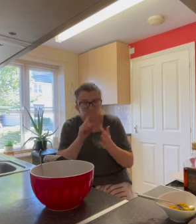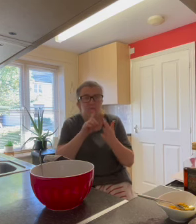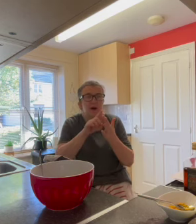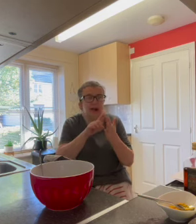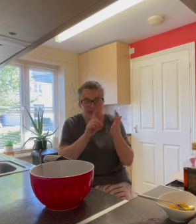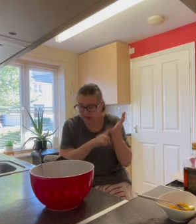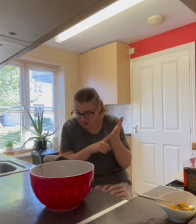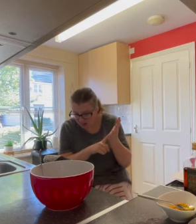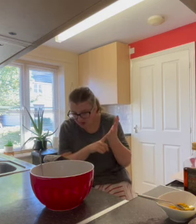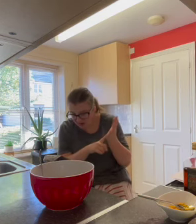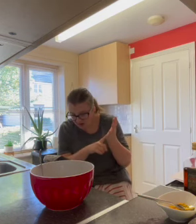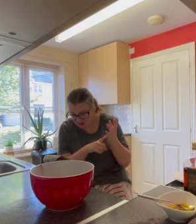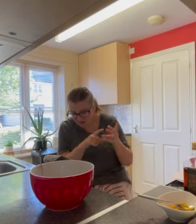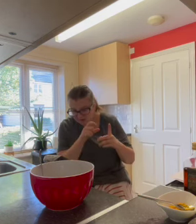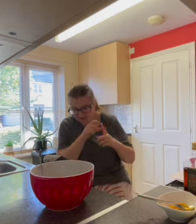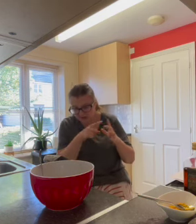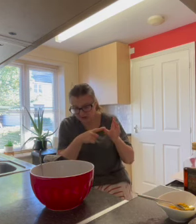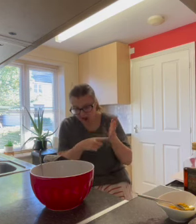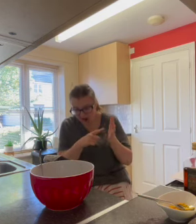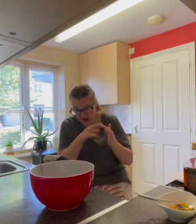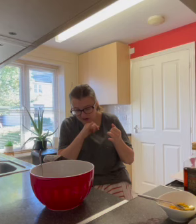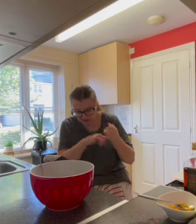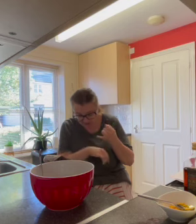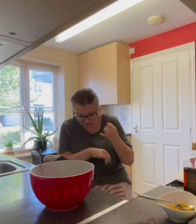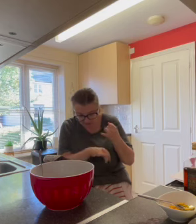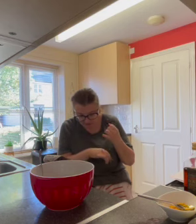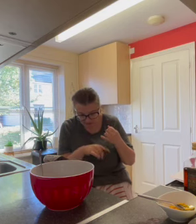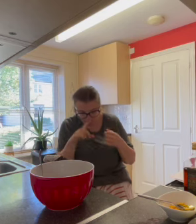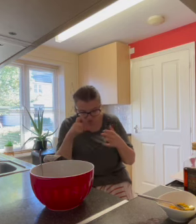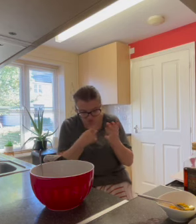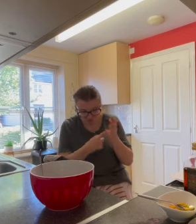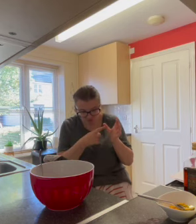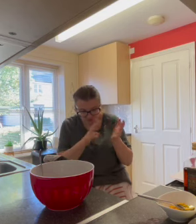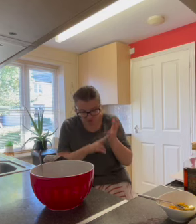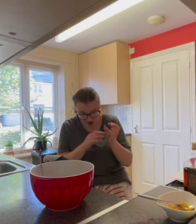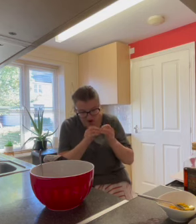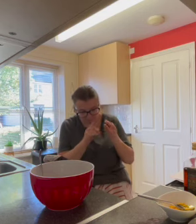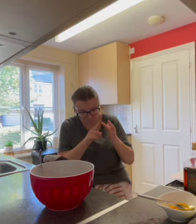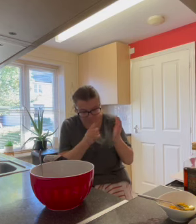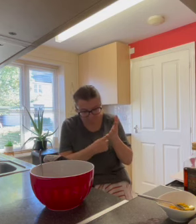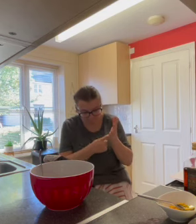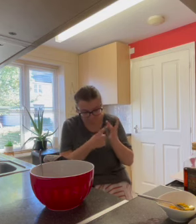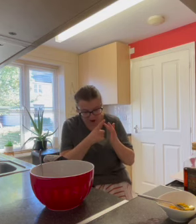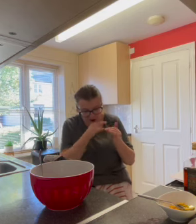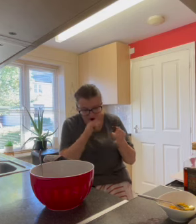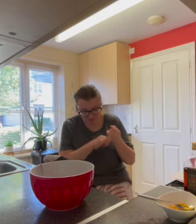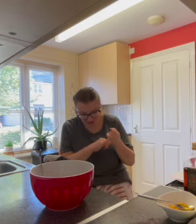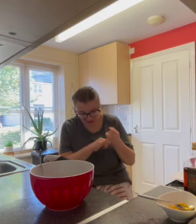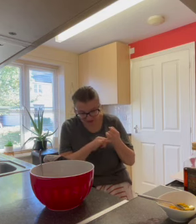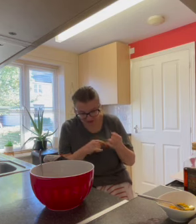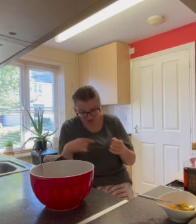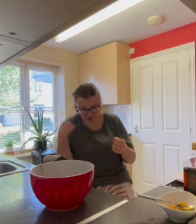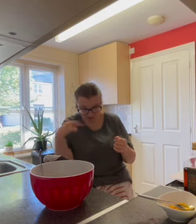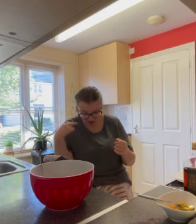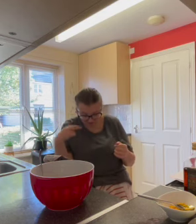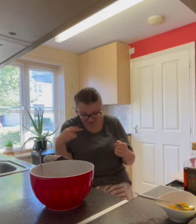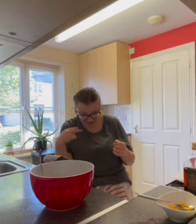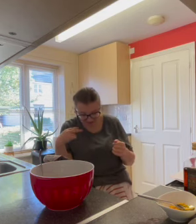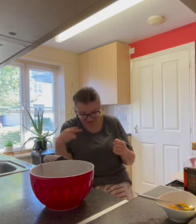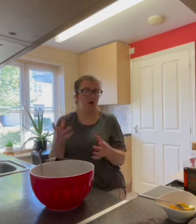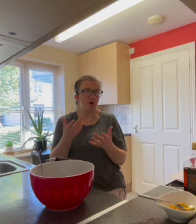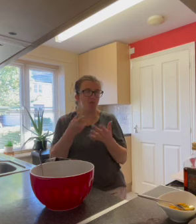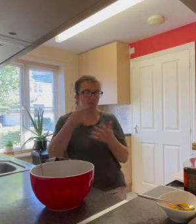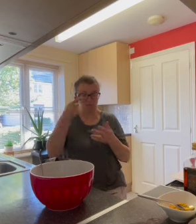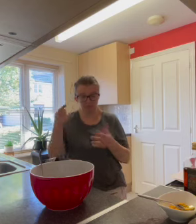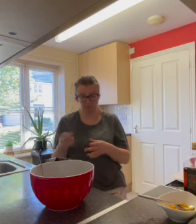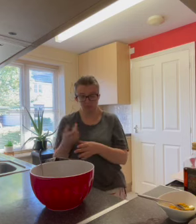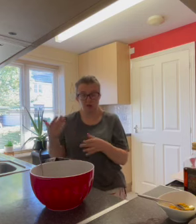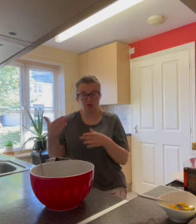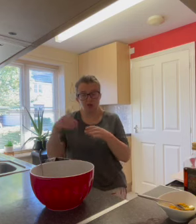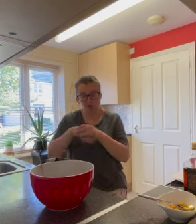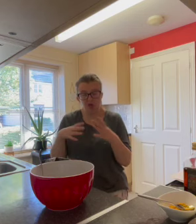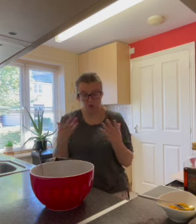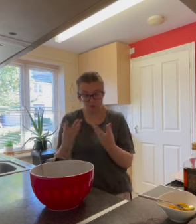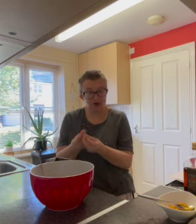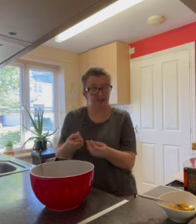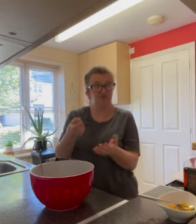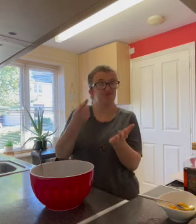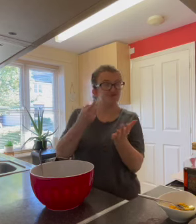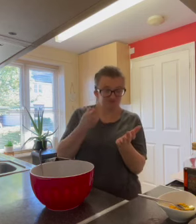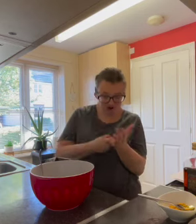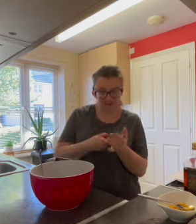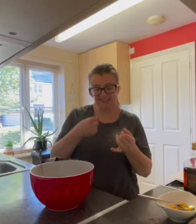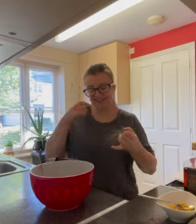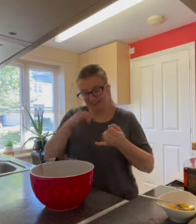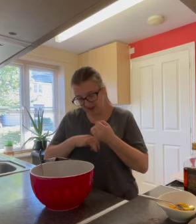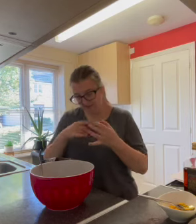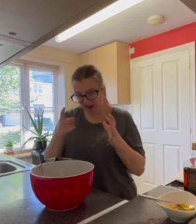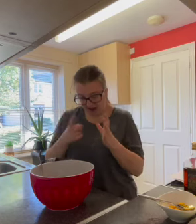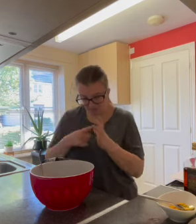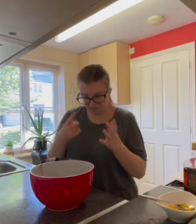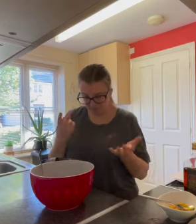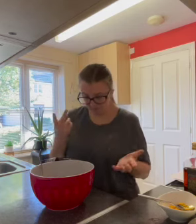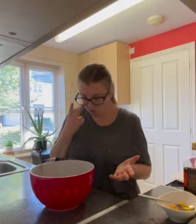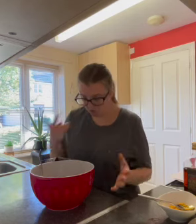which is Peel, Dates, Cranberries and cherry along with Raisins, Sultanas and Apricots.